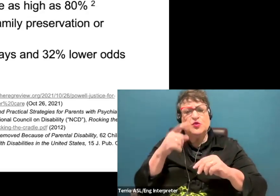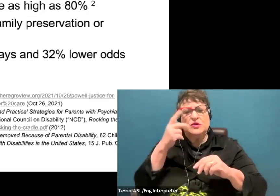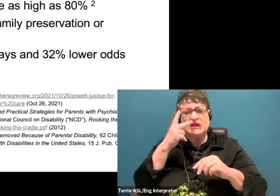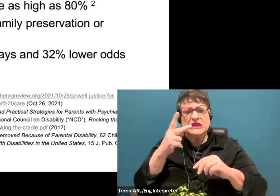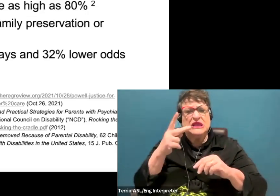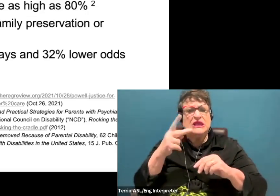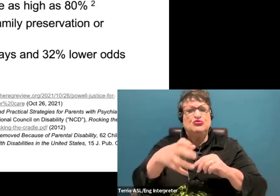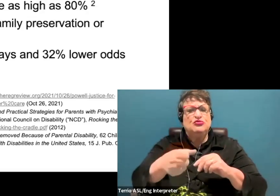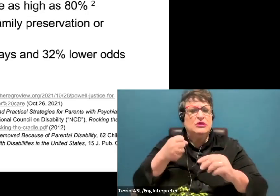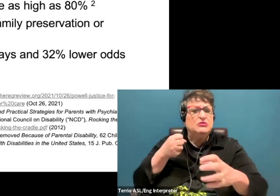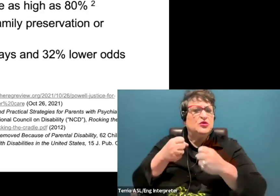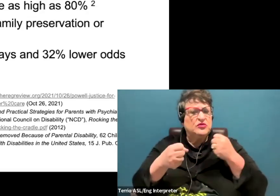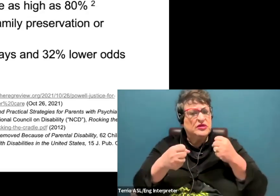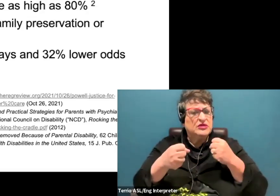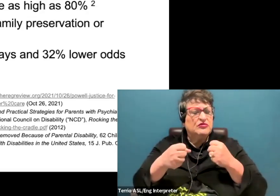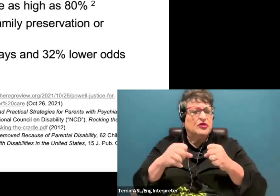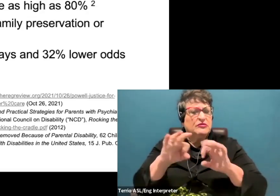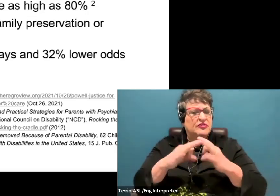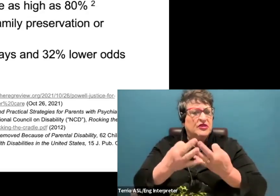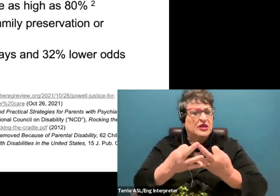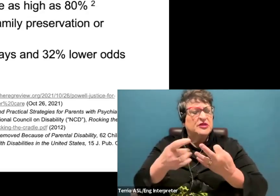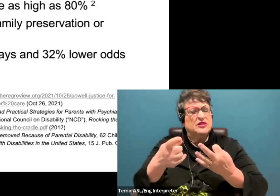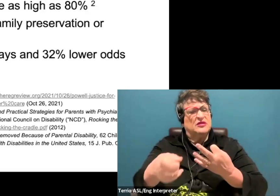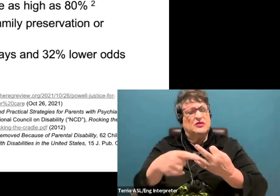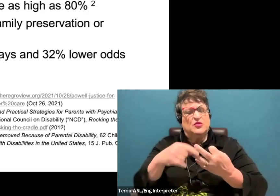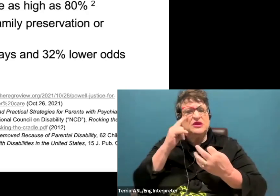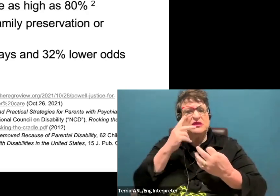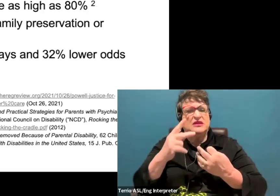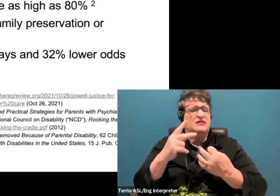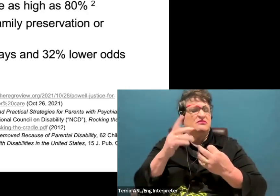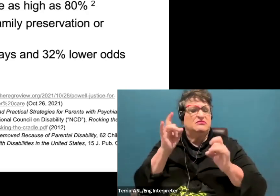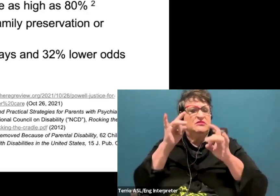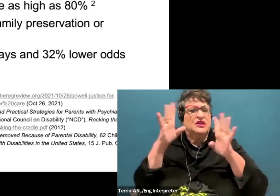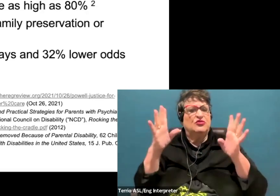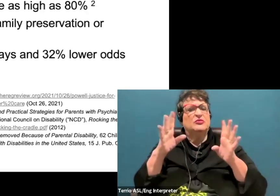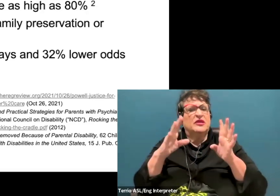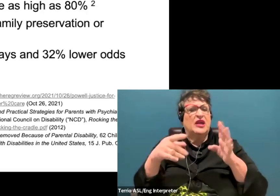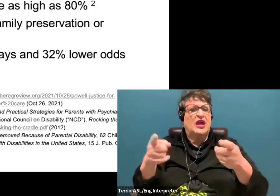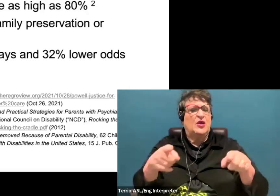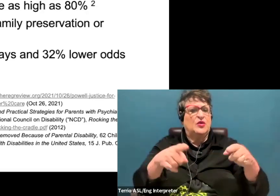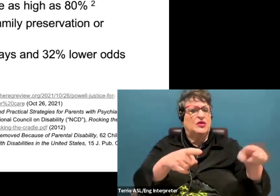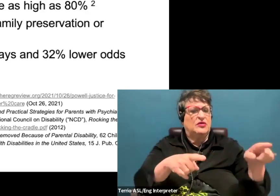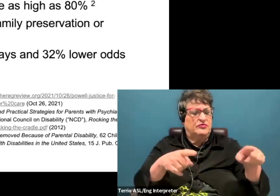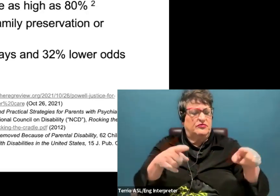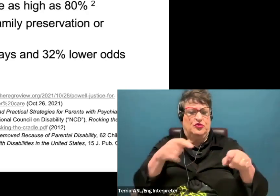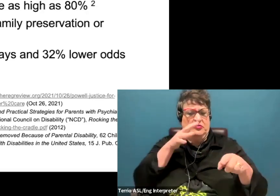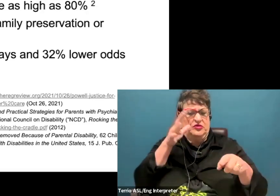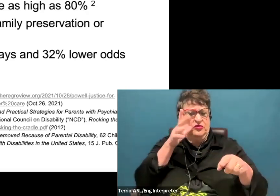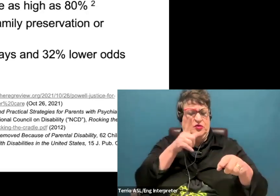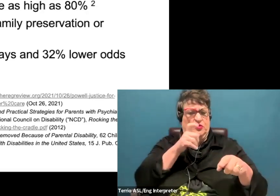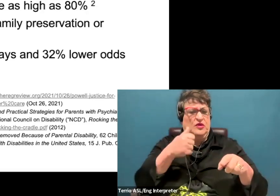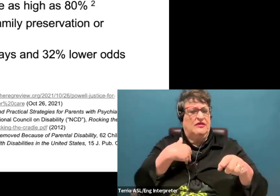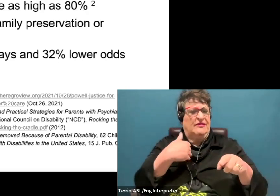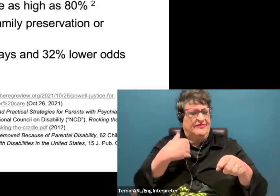worse outcomes for particular parents with disabilities. For folks with intellectual cognitive disabilities or